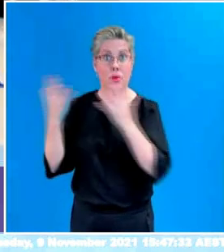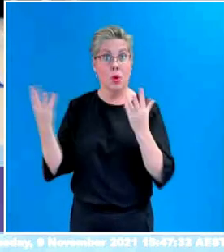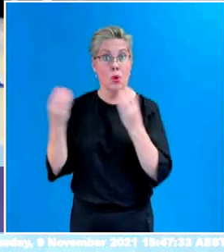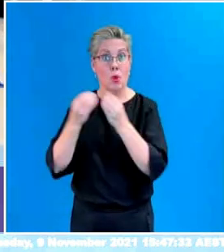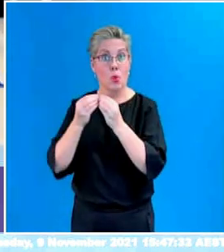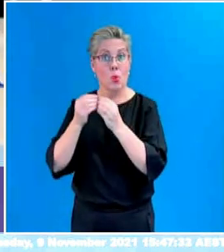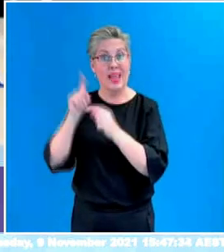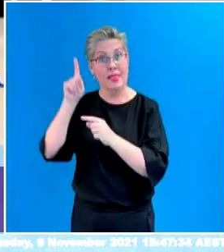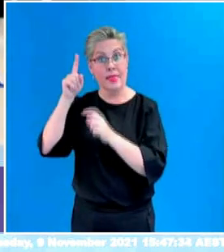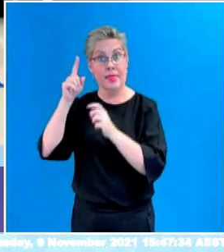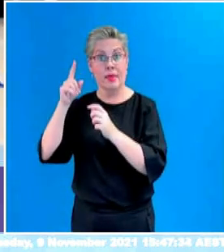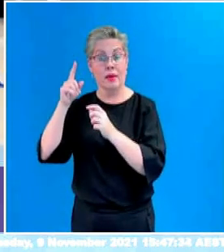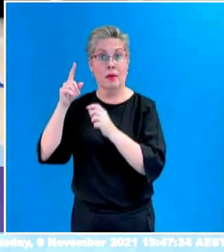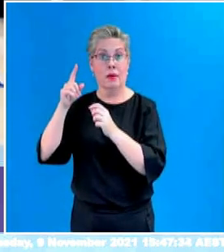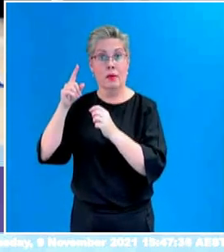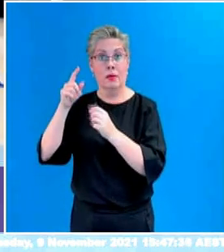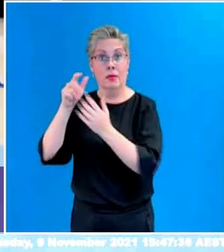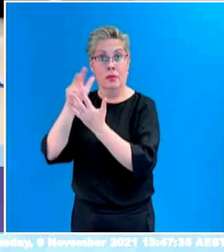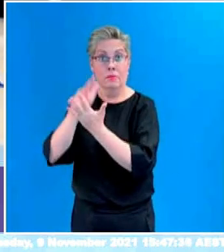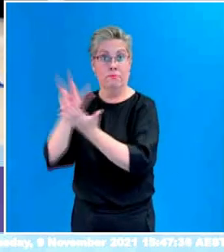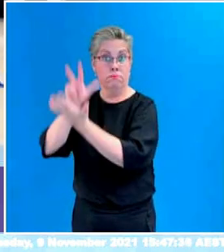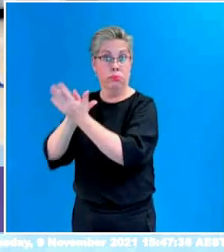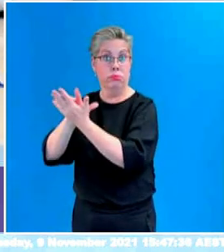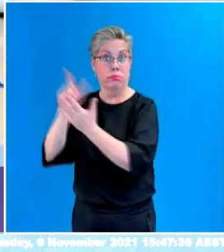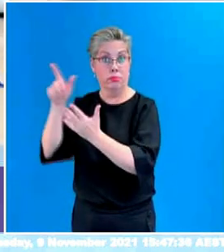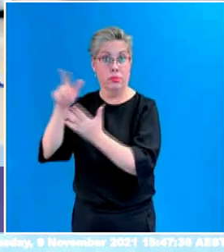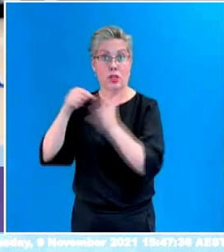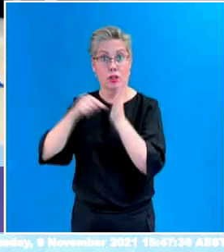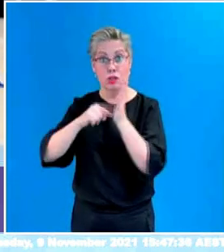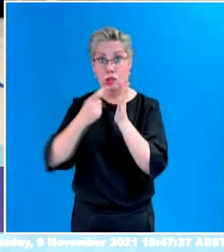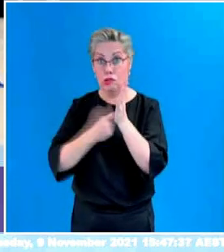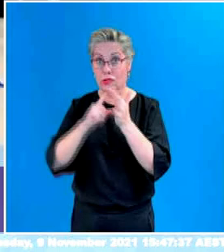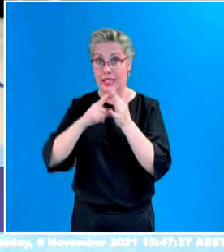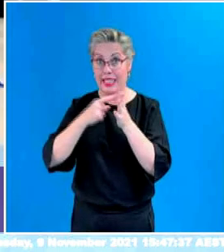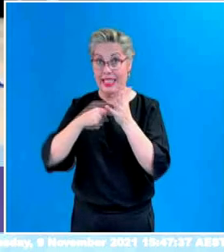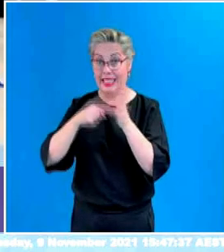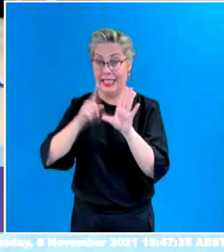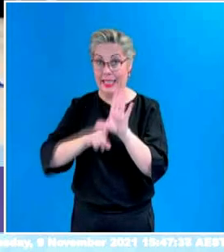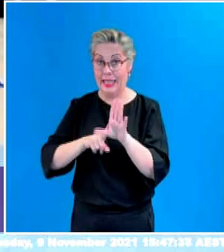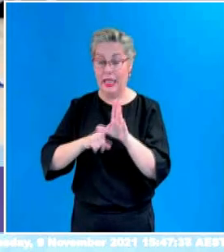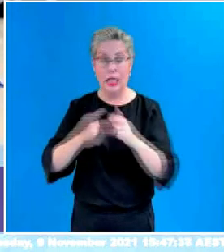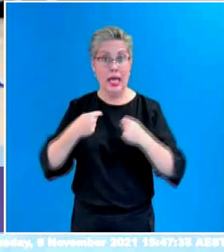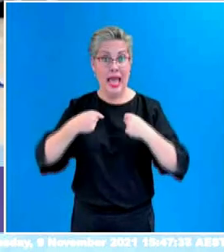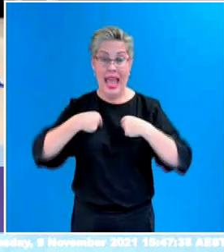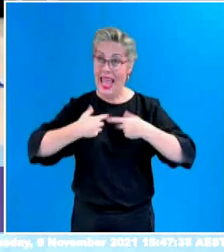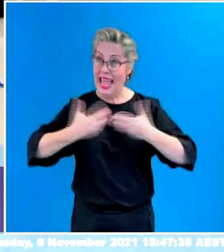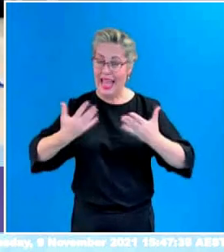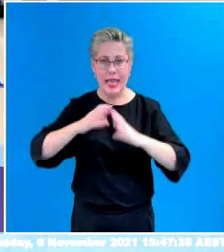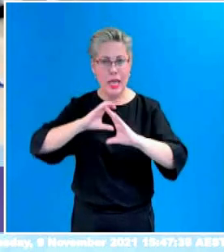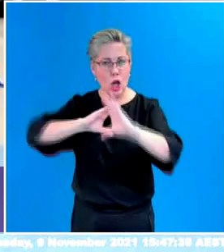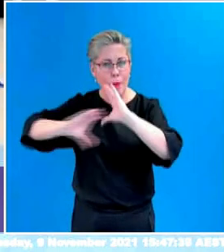we coordinate the reports that we make to the CRPD Committee, we engage with